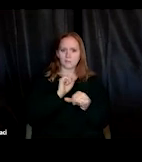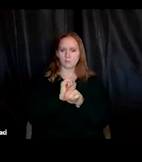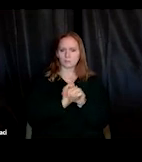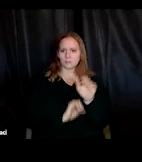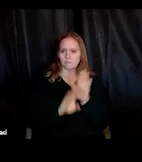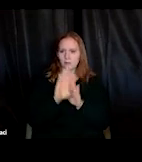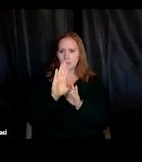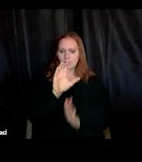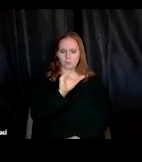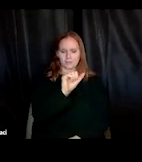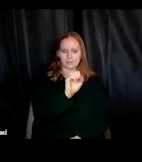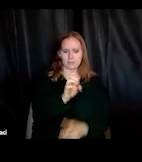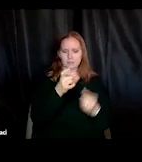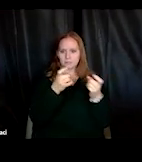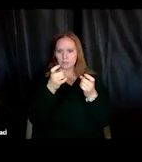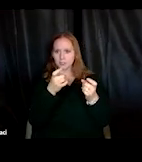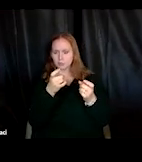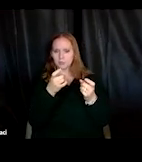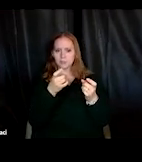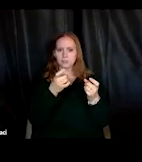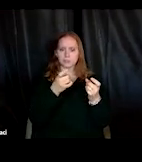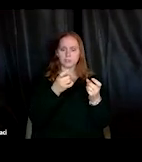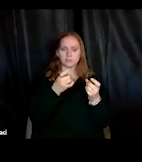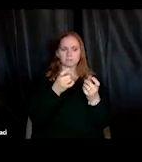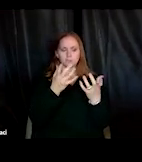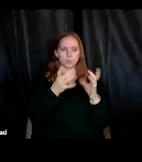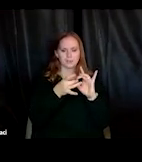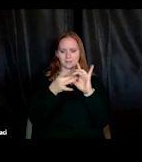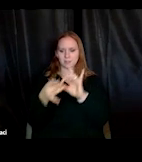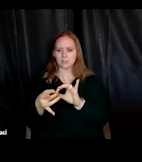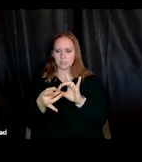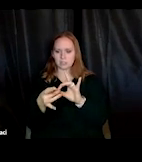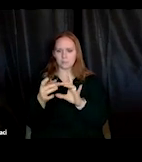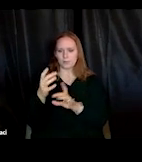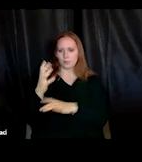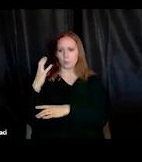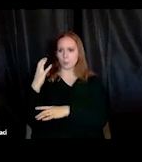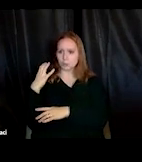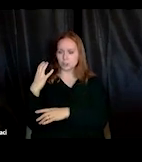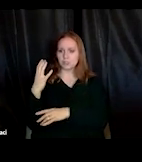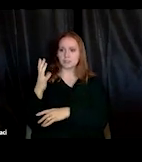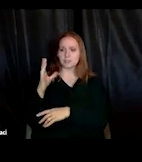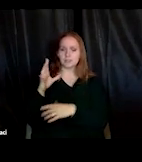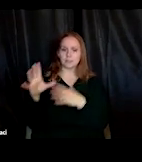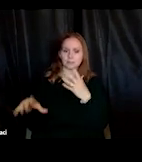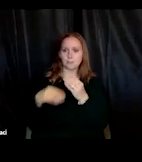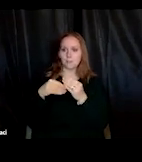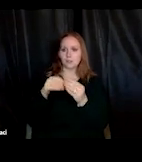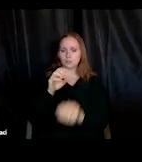oftentimes connecting individuals to sober coaches. And in addition, being a supplement to SOAR for those individuals that applied